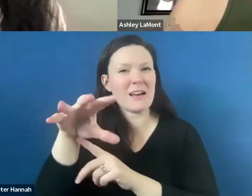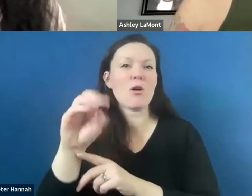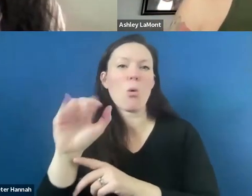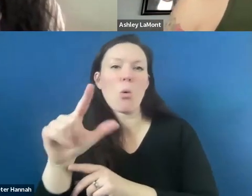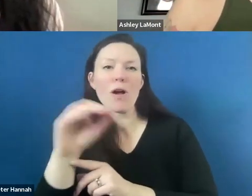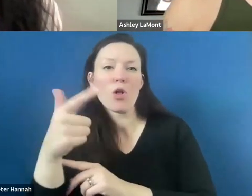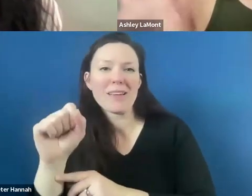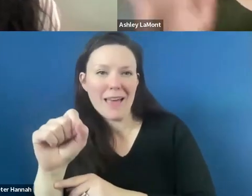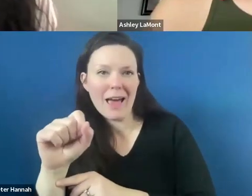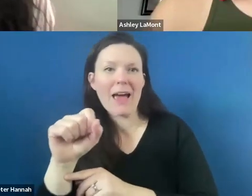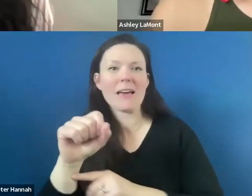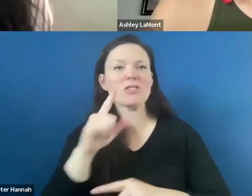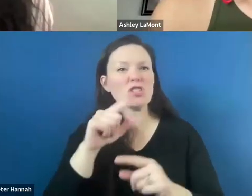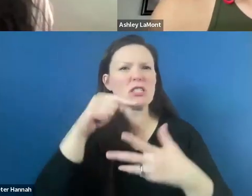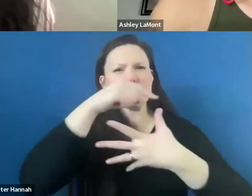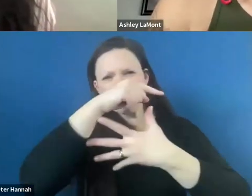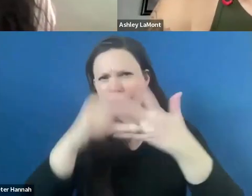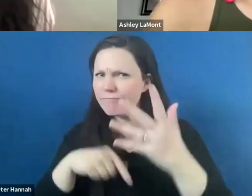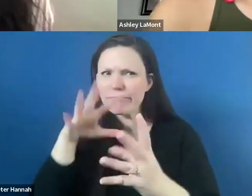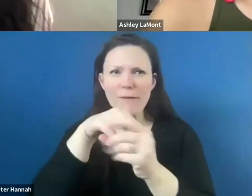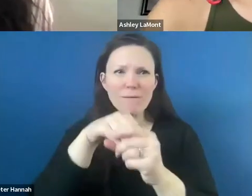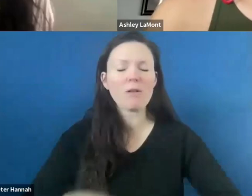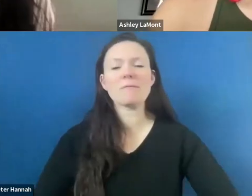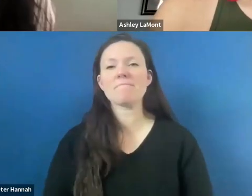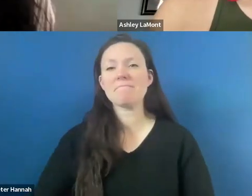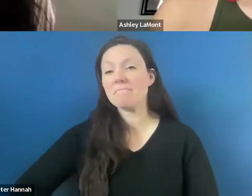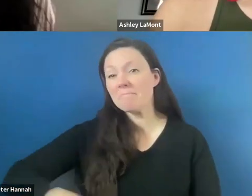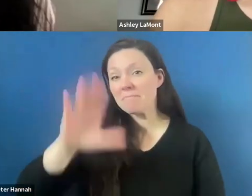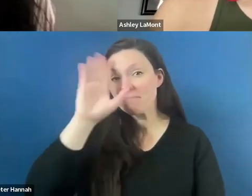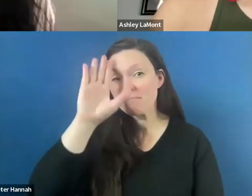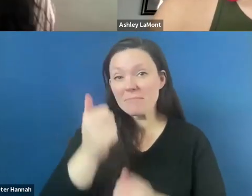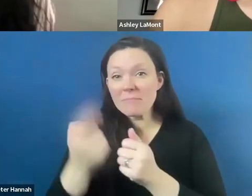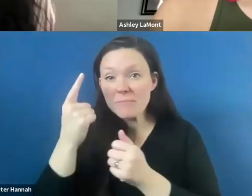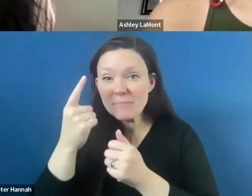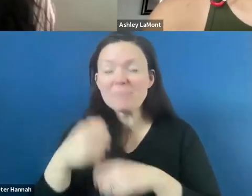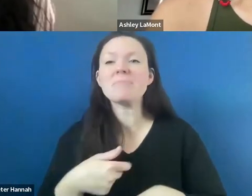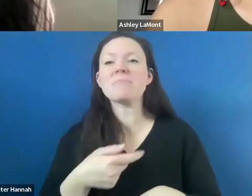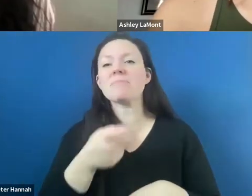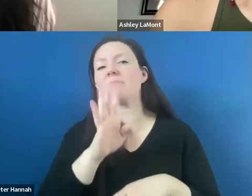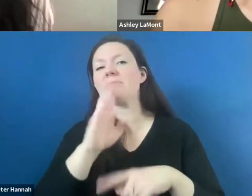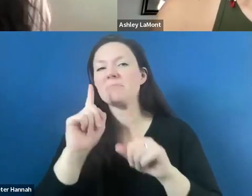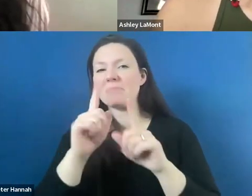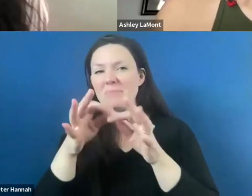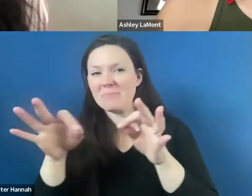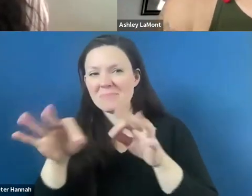Ash. Hi everyone. [Greetings in an Indigenous language] I'm really happy to be here today